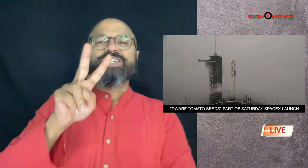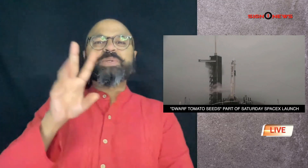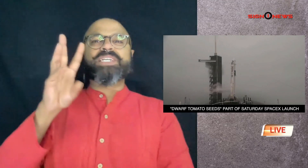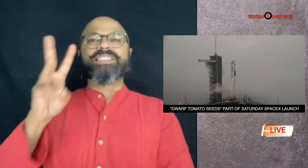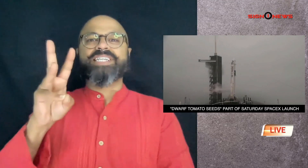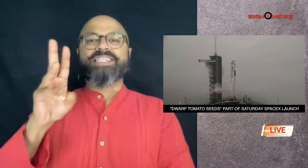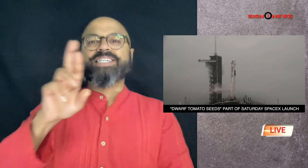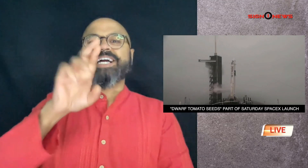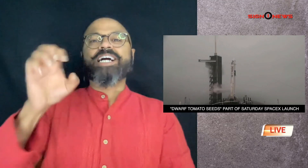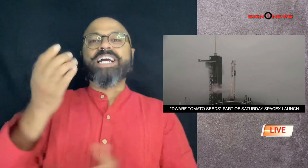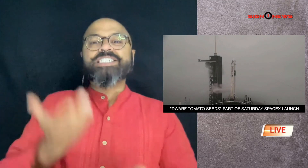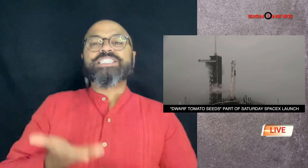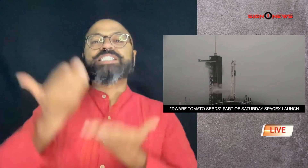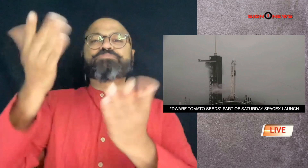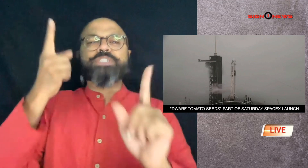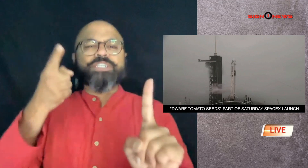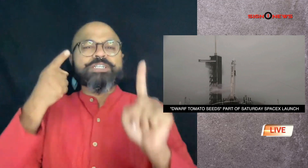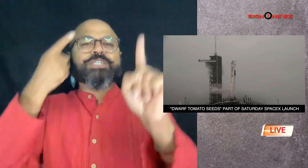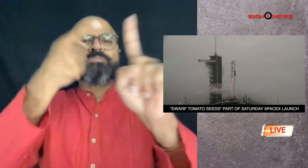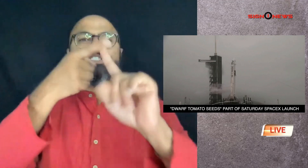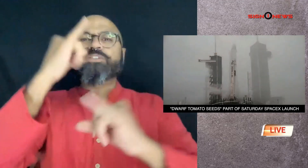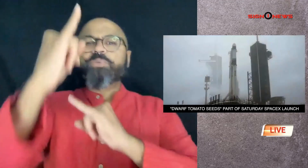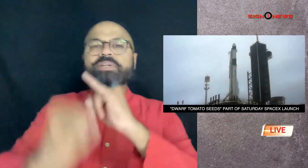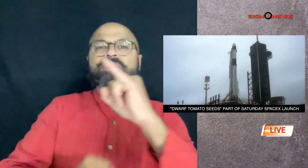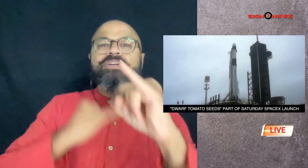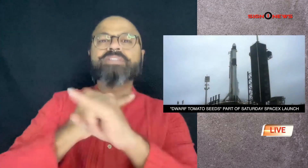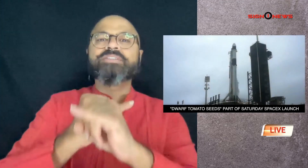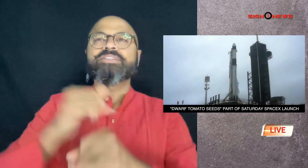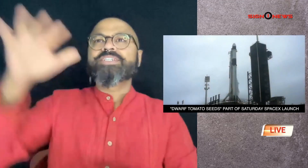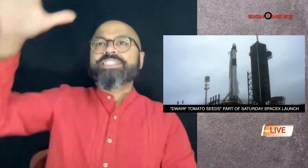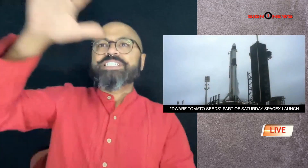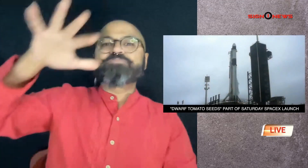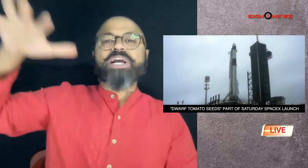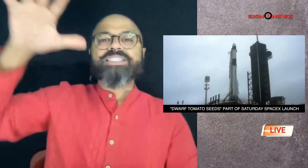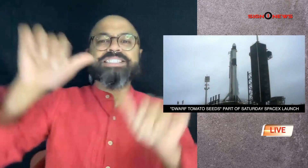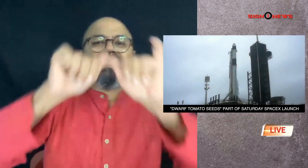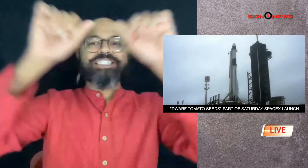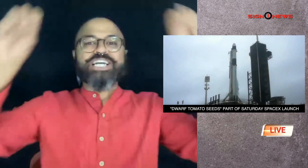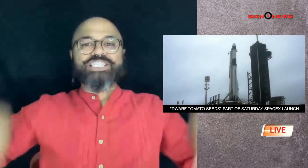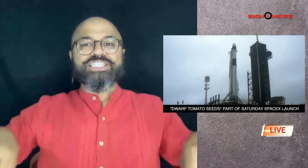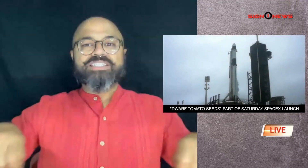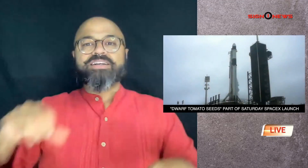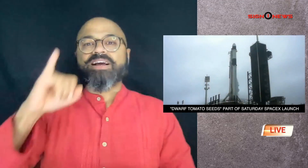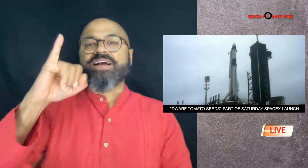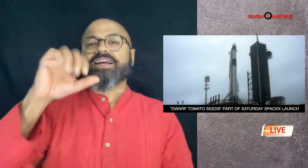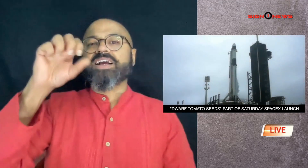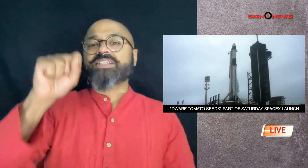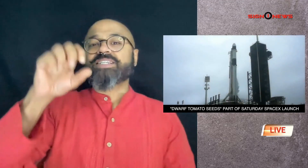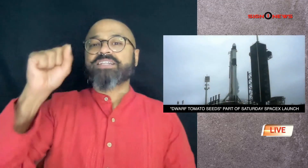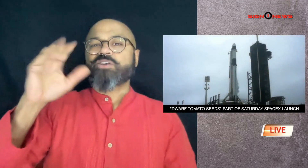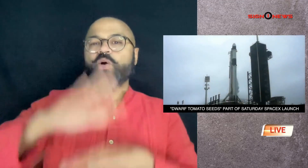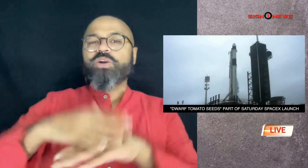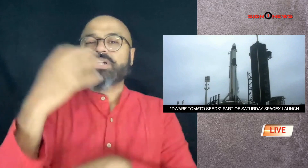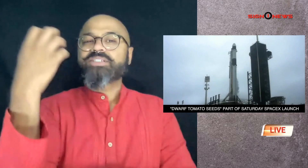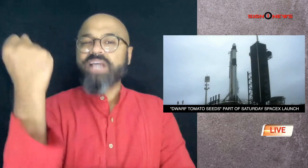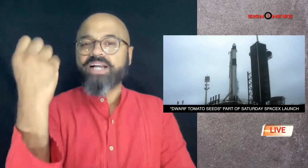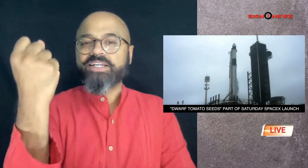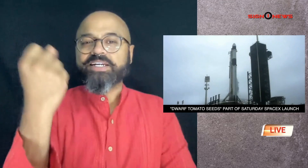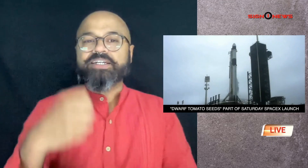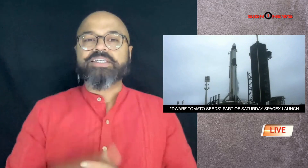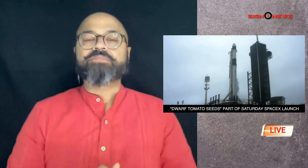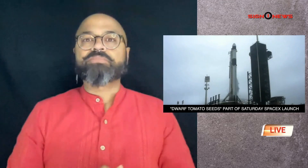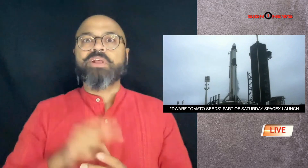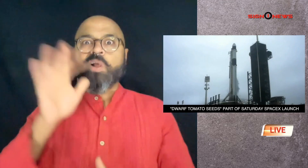when SpaceX launches its 26 resupply mission to the international space station ISS on Saturday